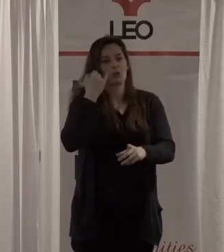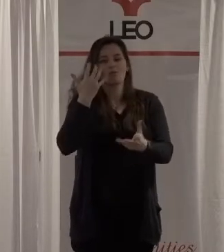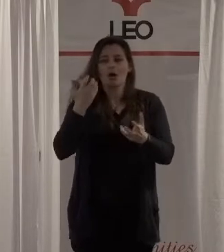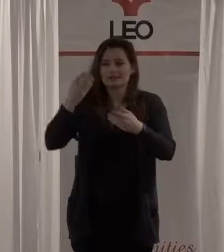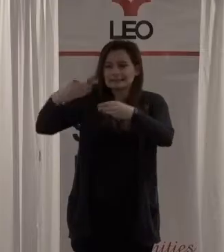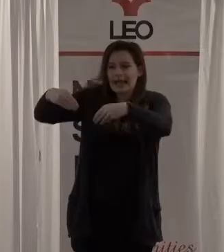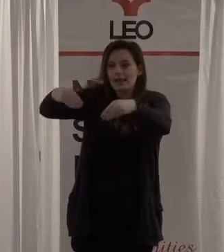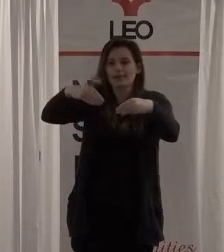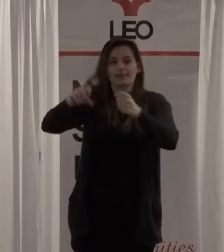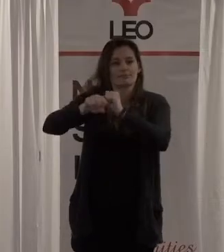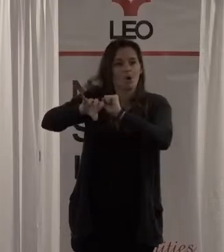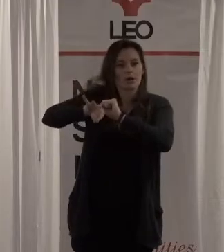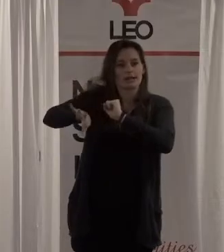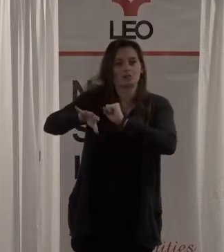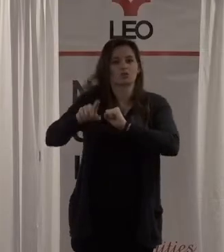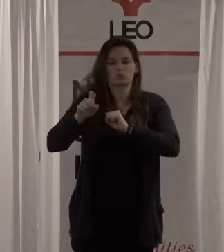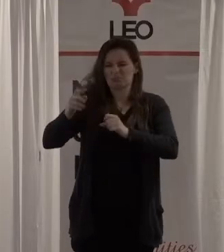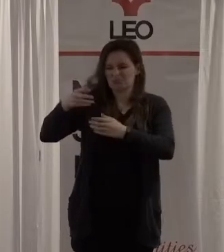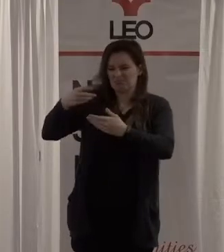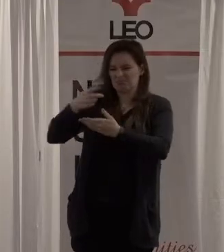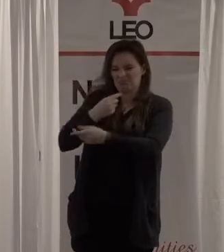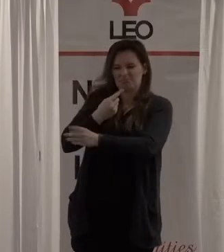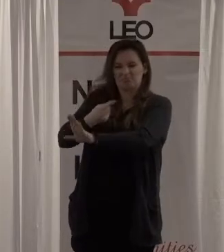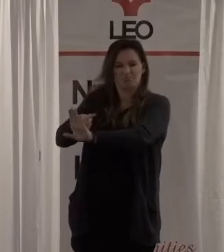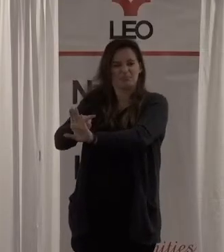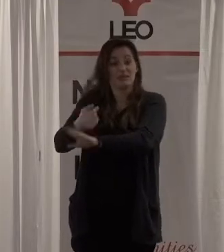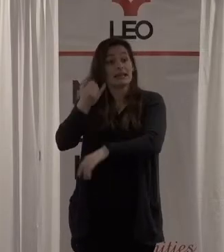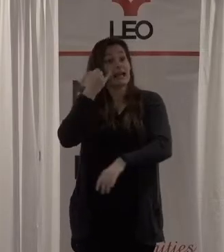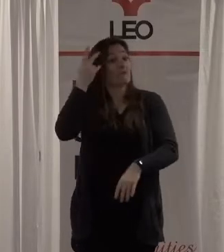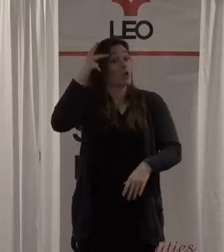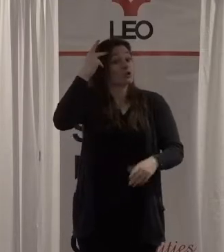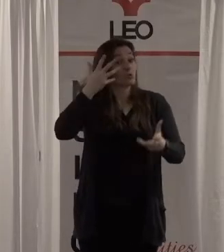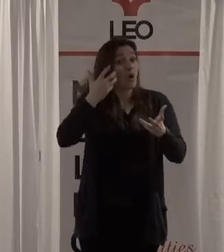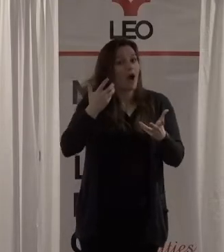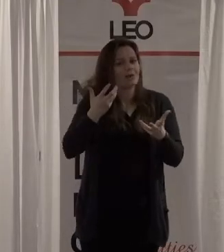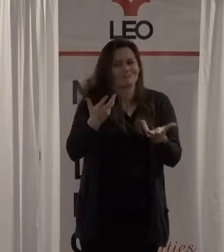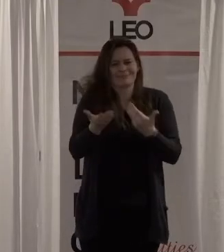IF YOU WANT TO BE A POLITICIAN, YOU CAN DO WHATEVER YOU WANT AND BE A POLITICIAN.